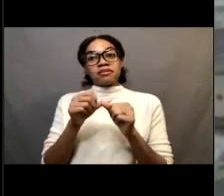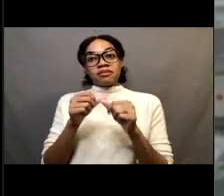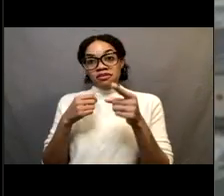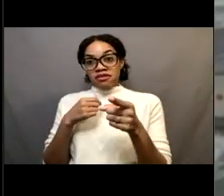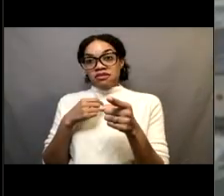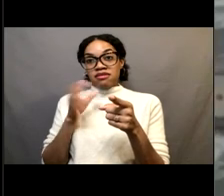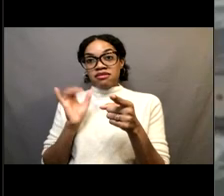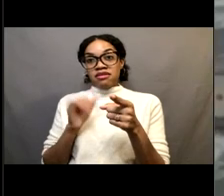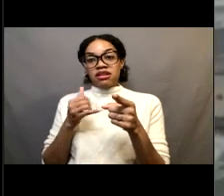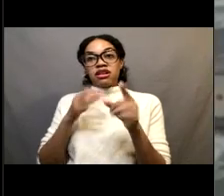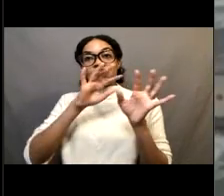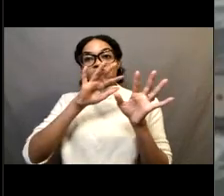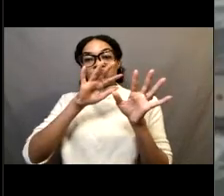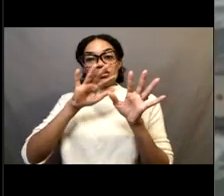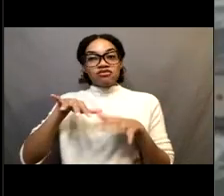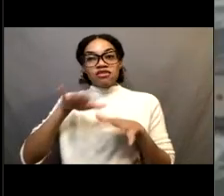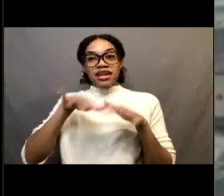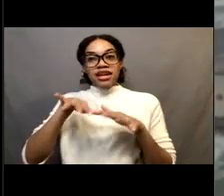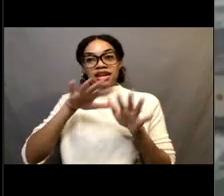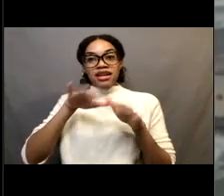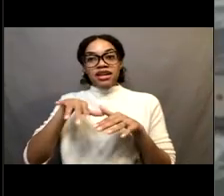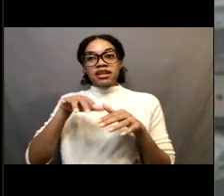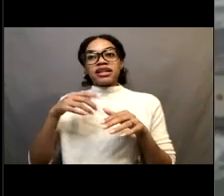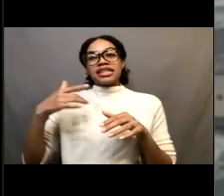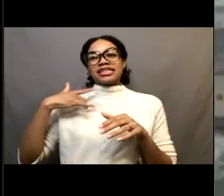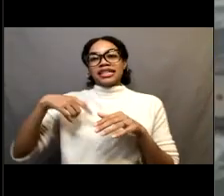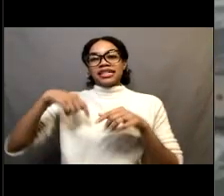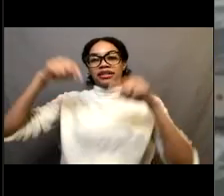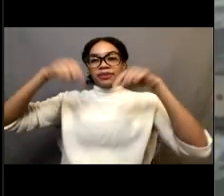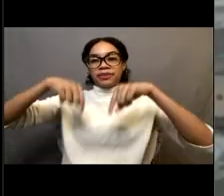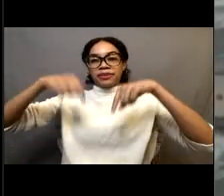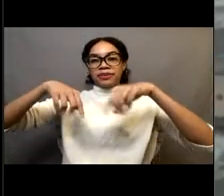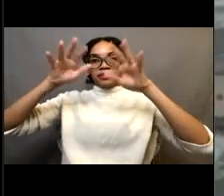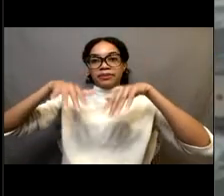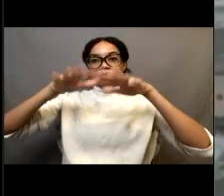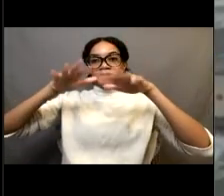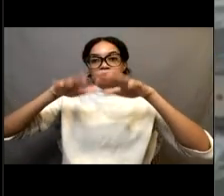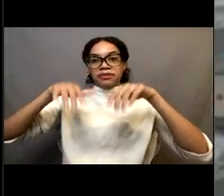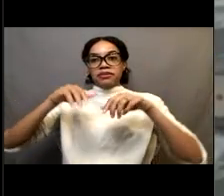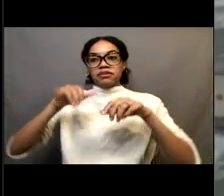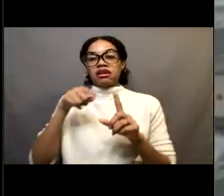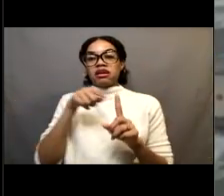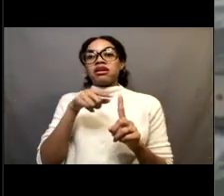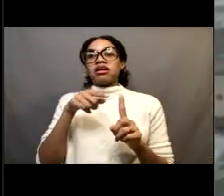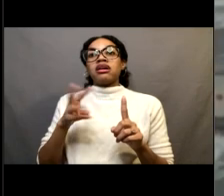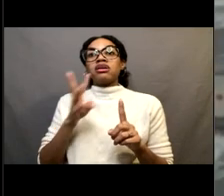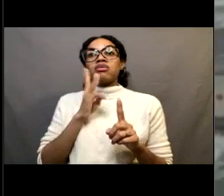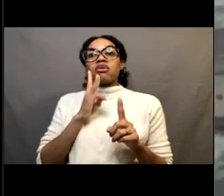we saw that the rain came straight down and even my flood water, it's still sitting there,